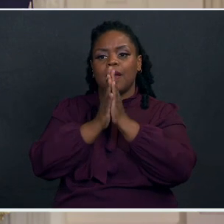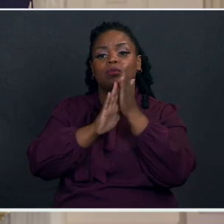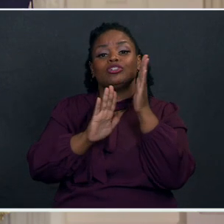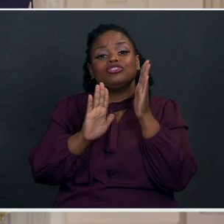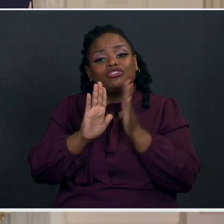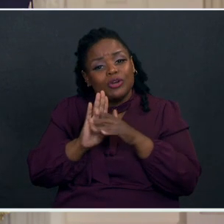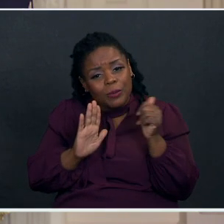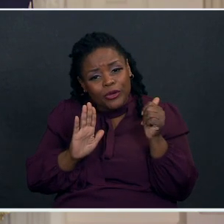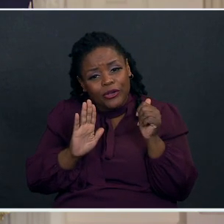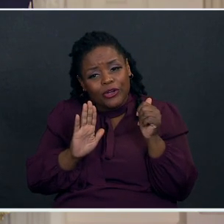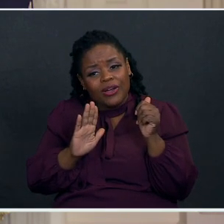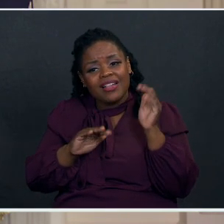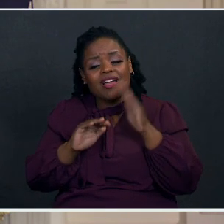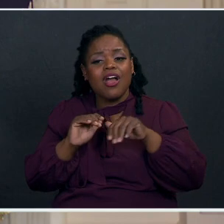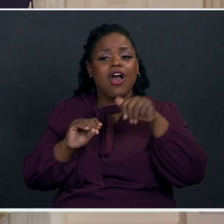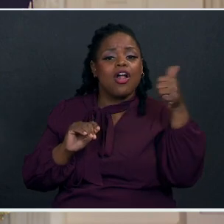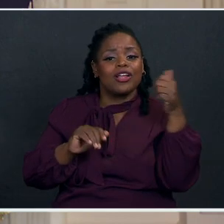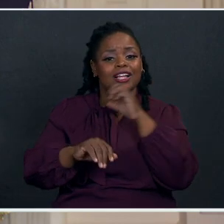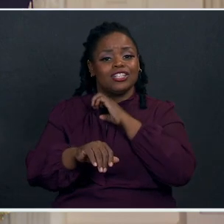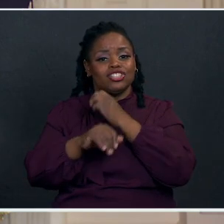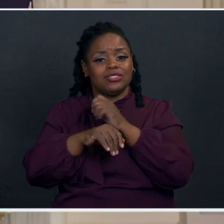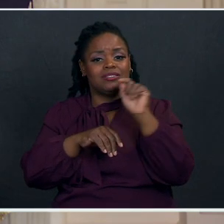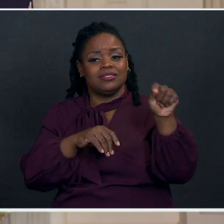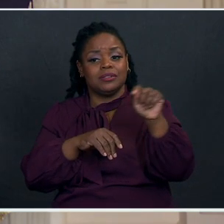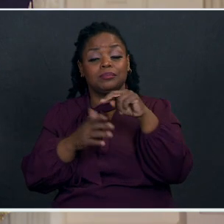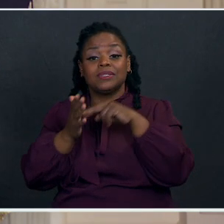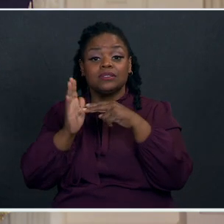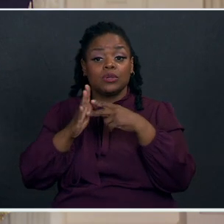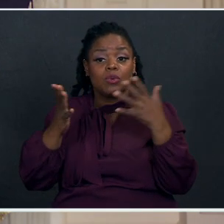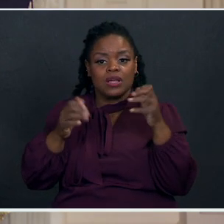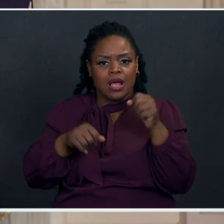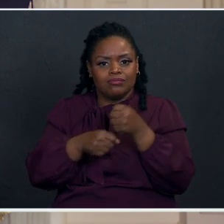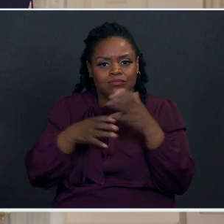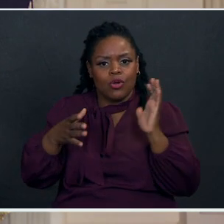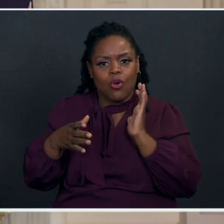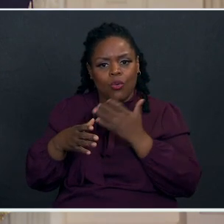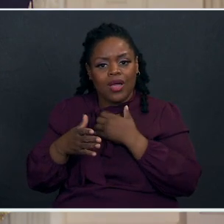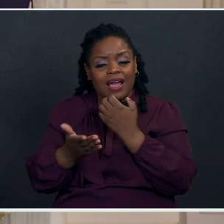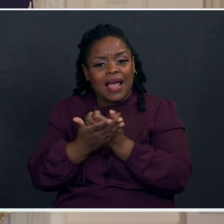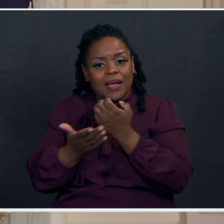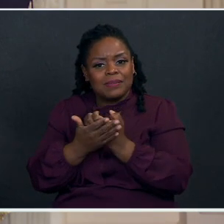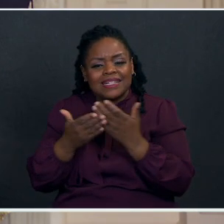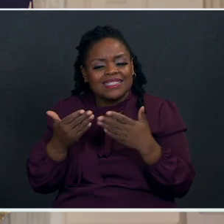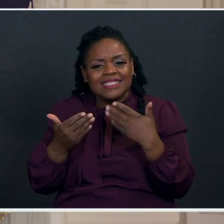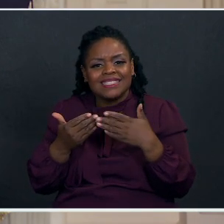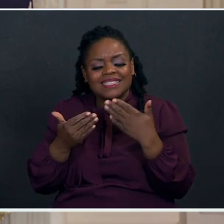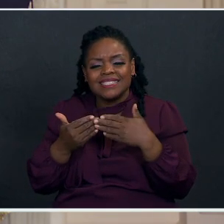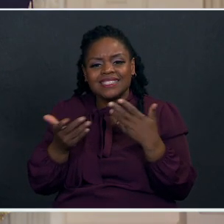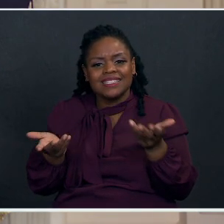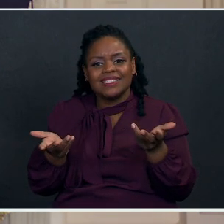helping us dramatically expand our economy and create more jobs with a cleaner, cleaner environment.